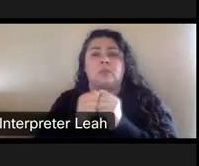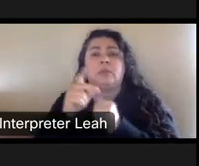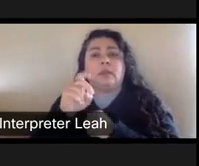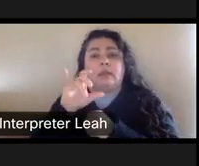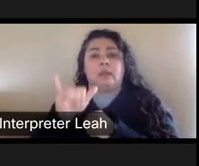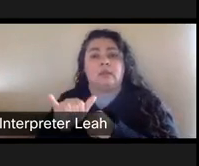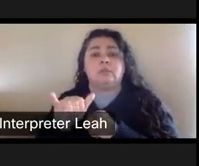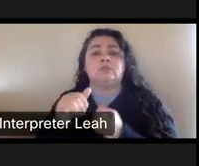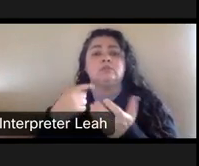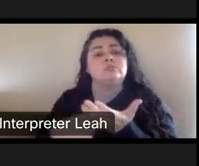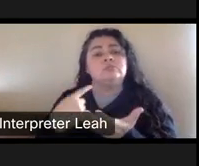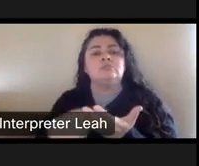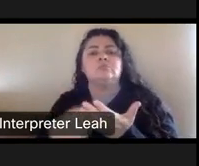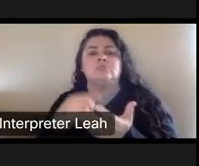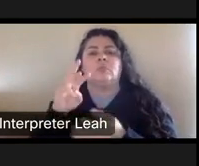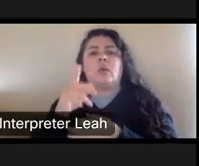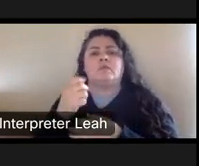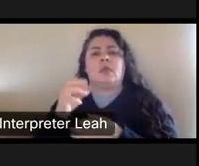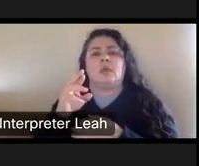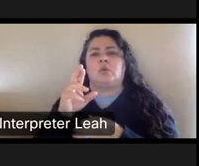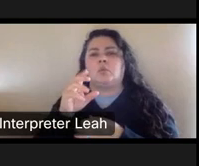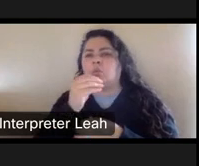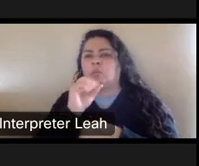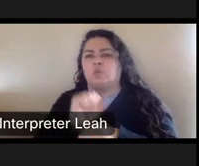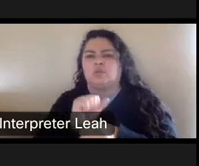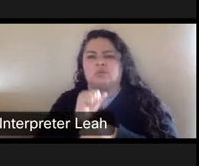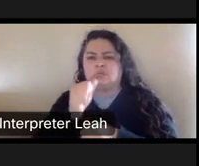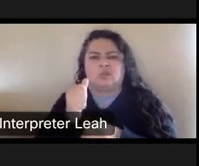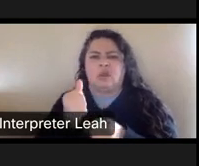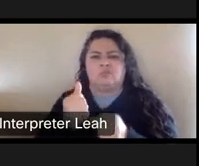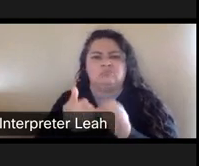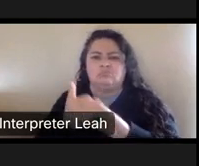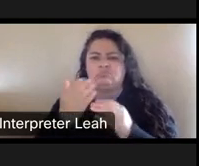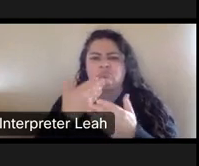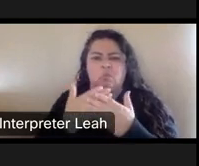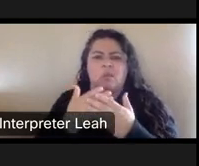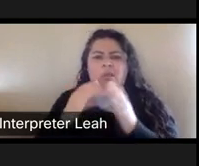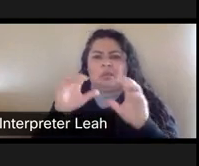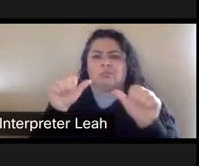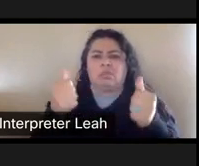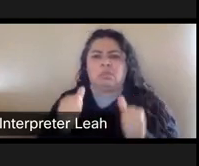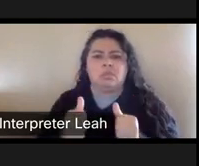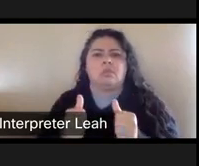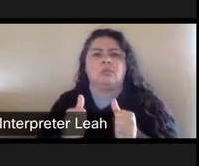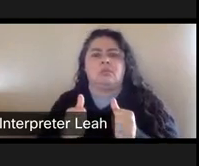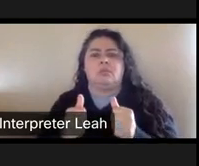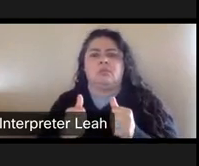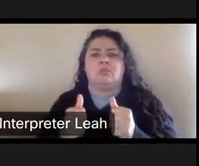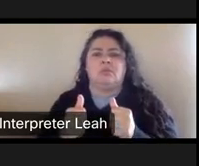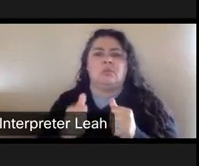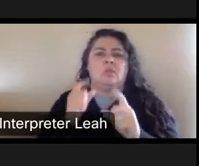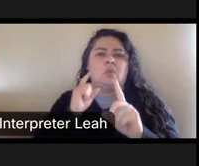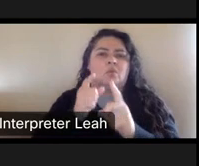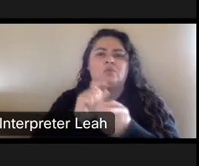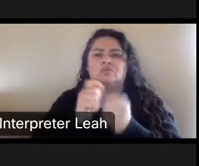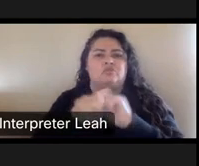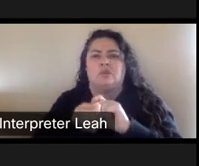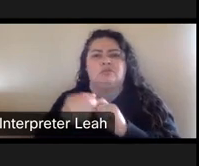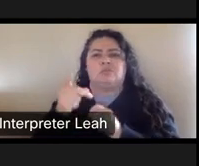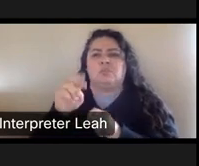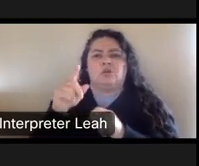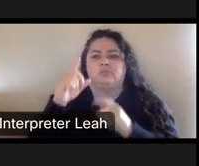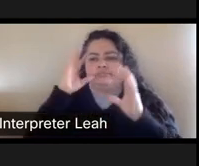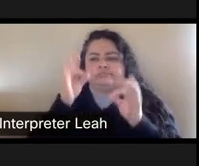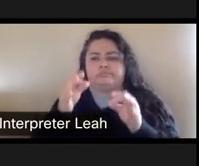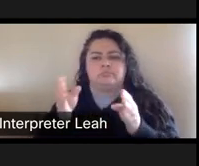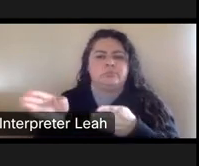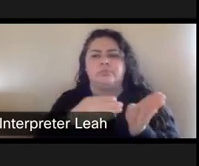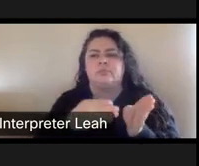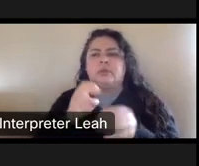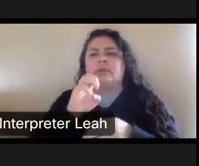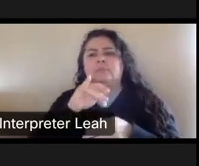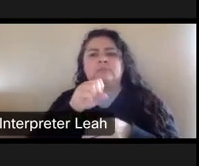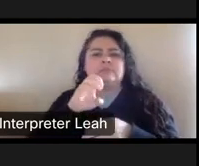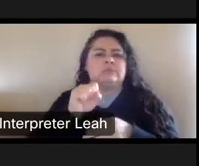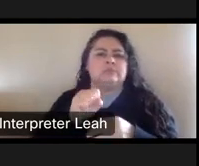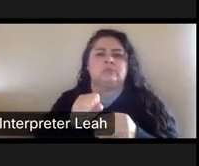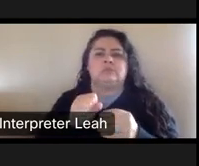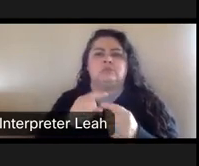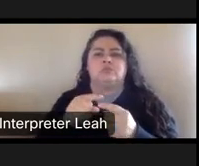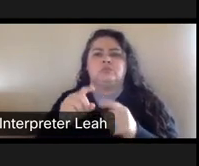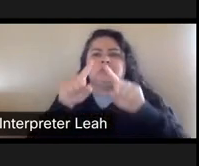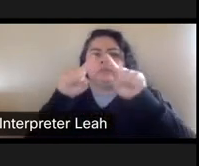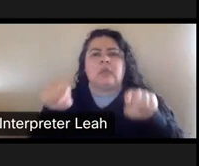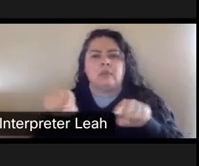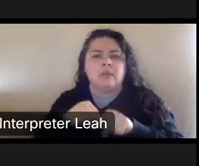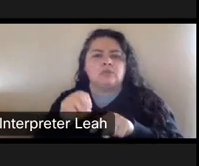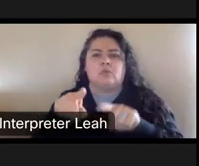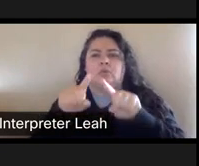To discuss the fact that Wildfire works wasn't being maintained very well and it deteriorated the goals had changed of the park, and they really wanted to reconfigure it change it from ellipses to school to diamonds or rectangles and do other modifications.